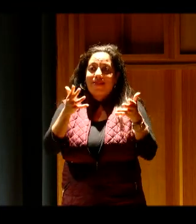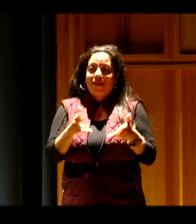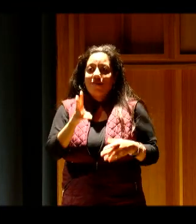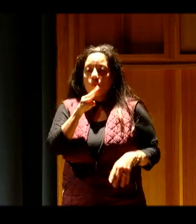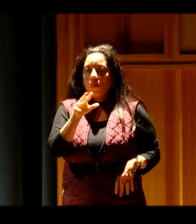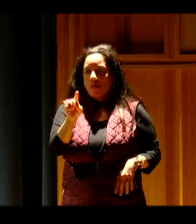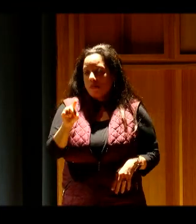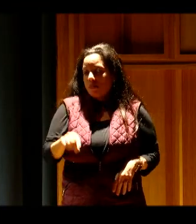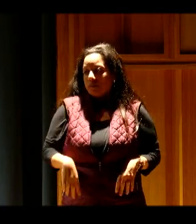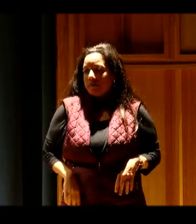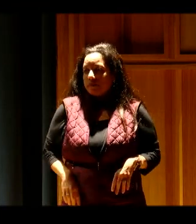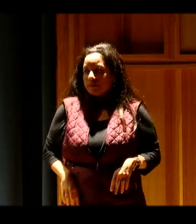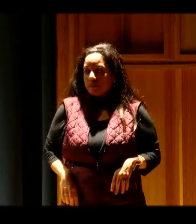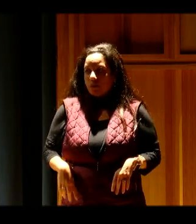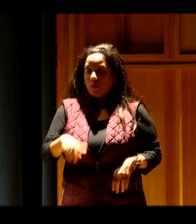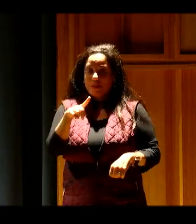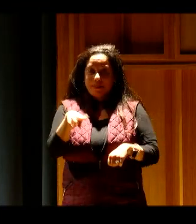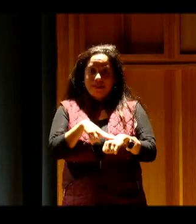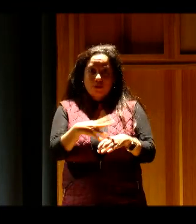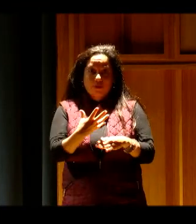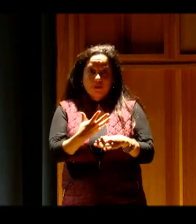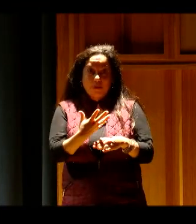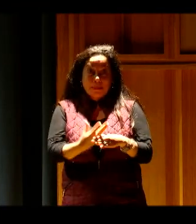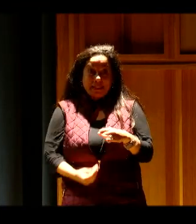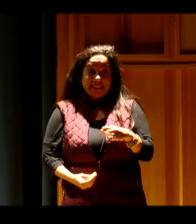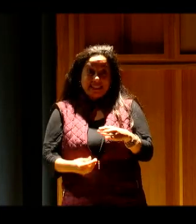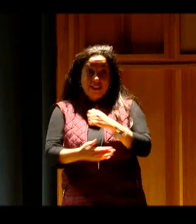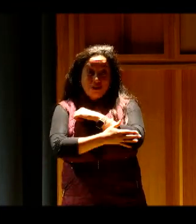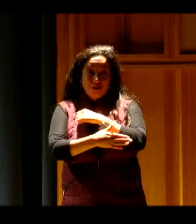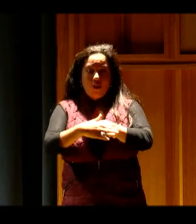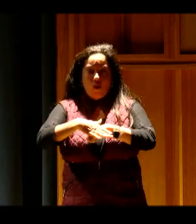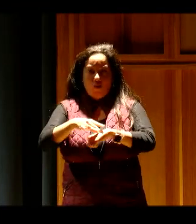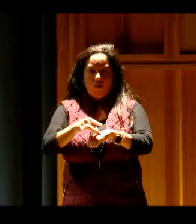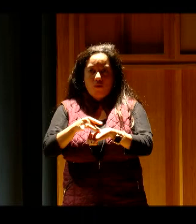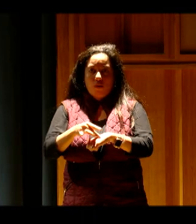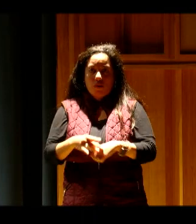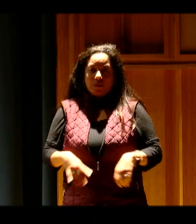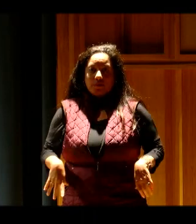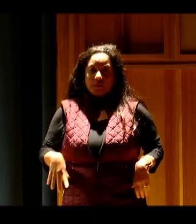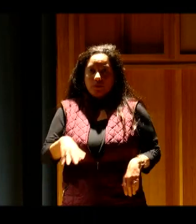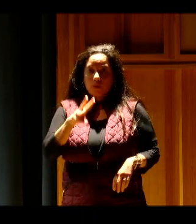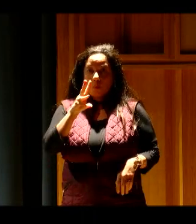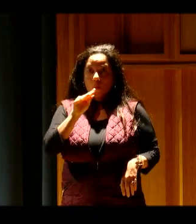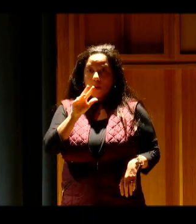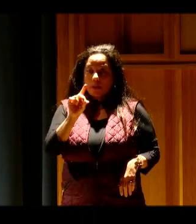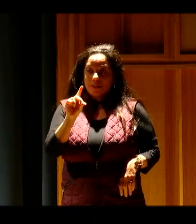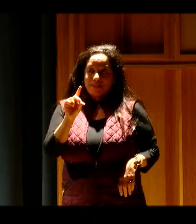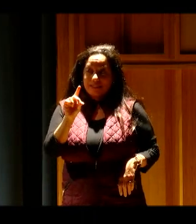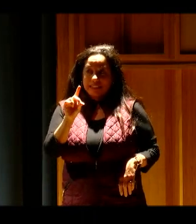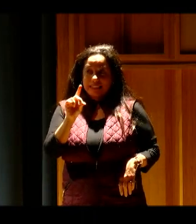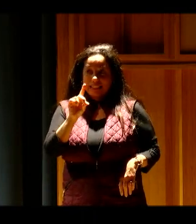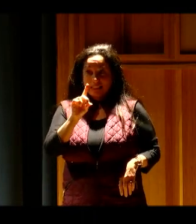One of the most nature depleted countries on earth and wilding has become of the utmost urgency